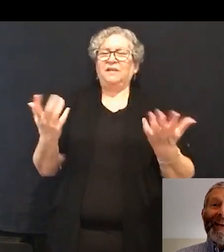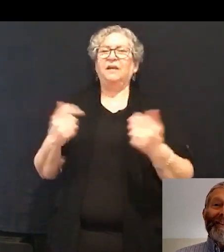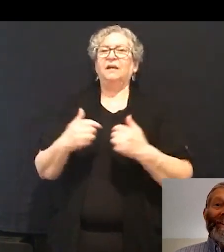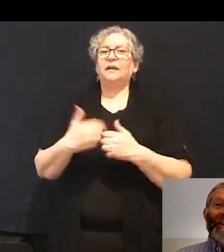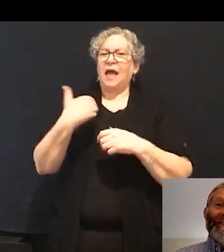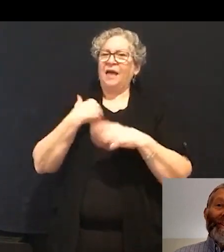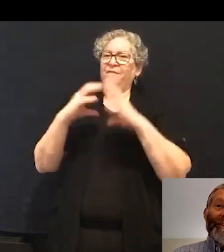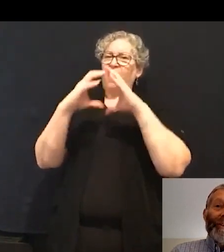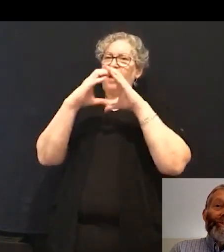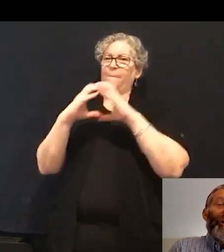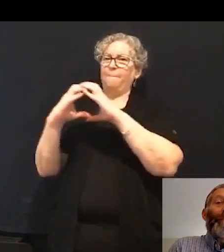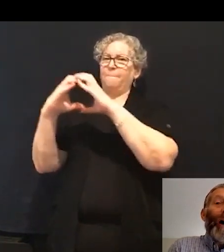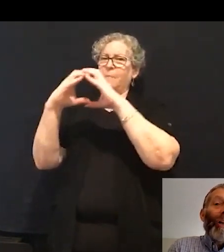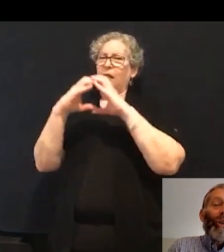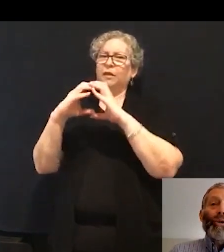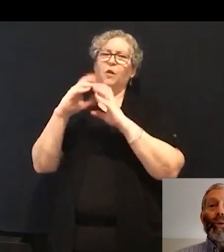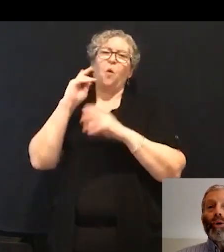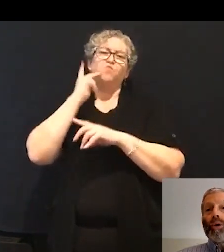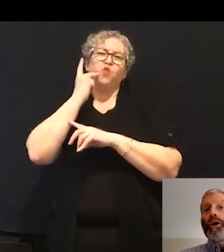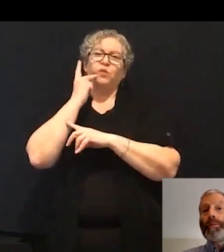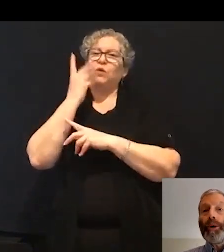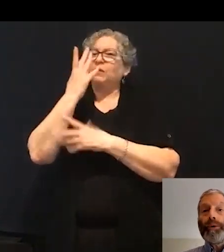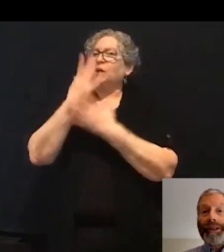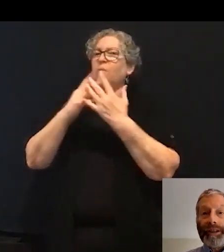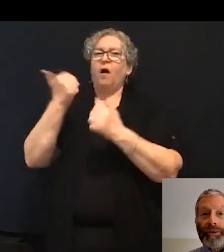that there's a molecule or a protein